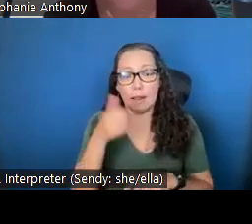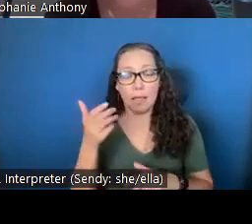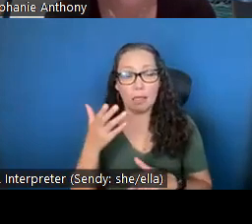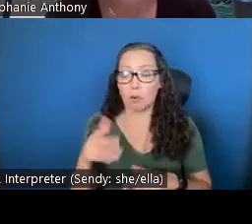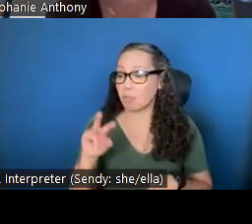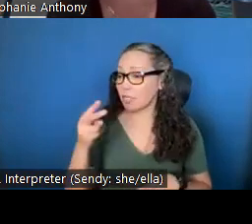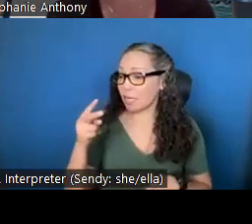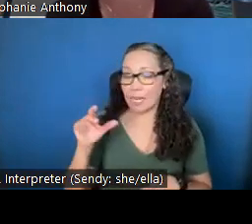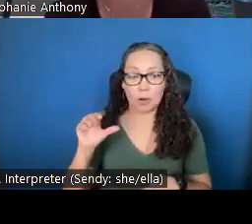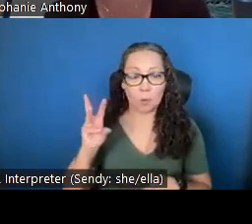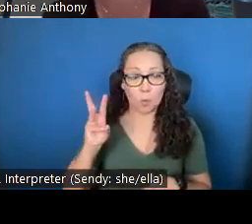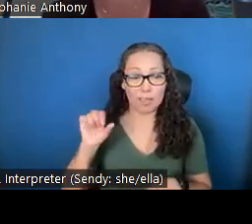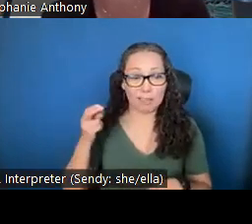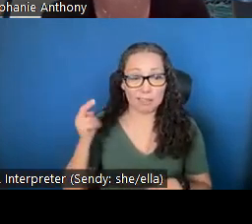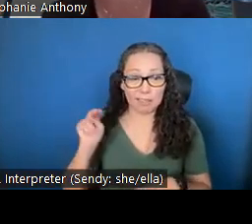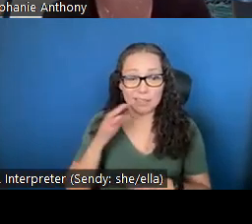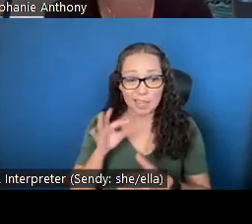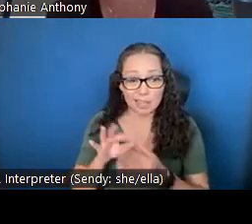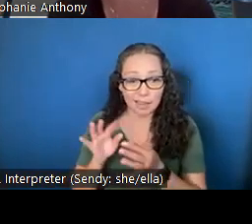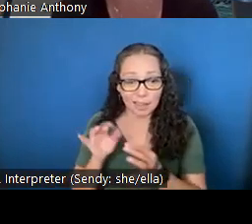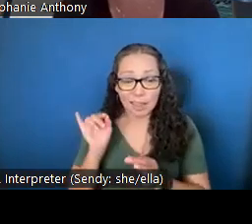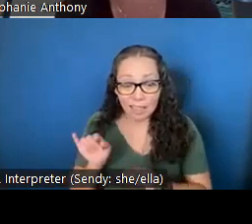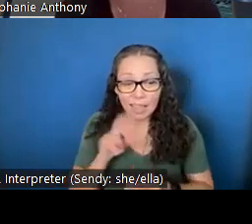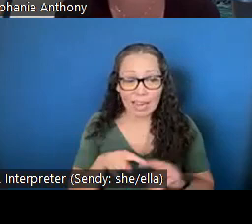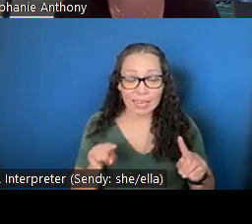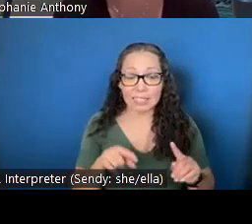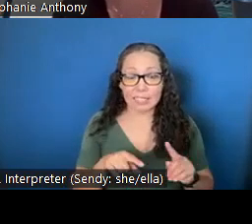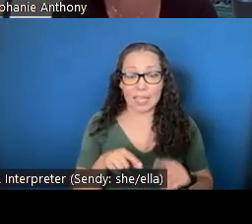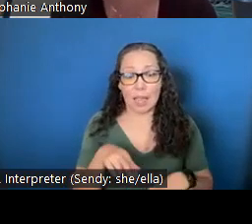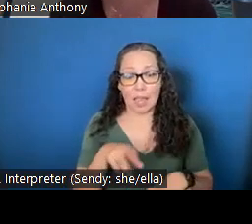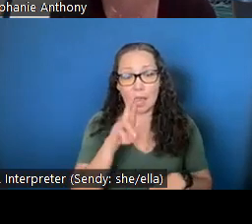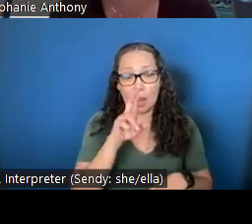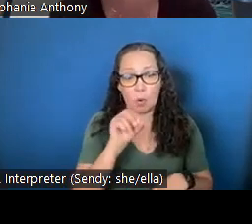earlier that this is really a highlevel road map to Statewide expansion of the adrc model in this